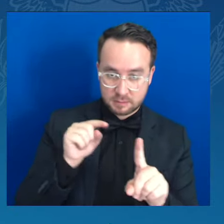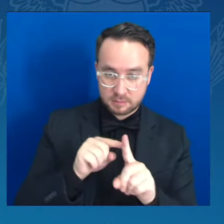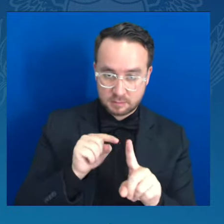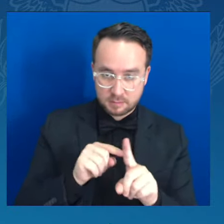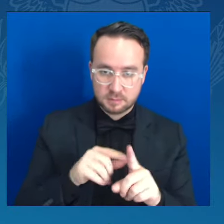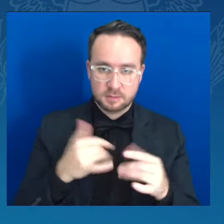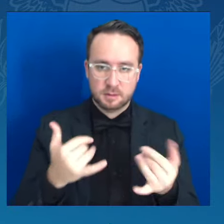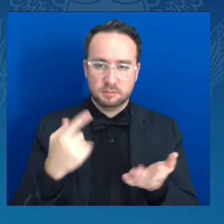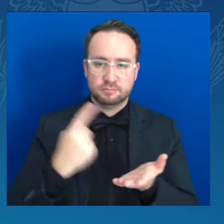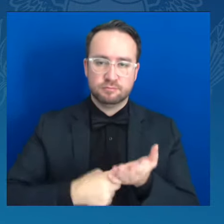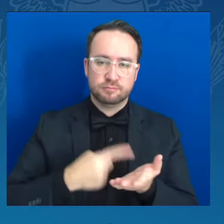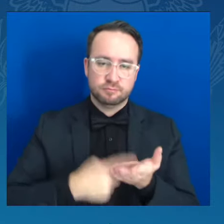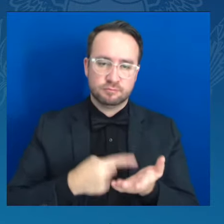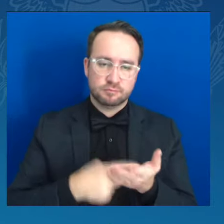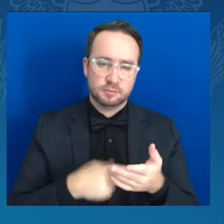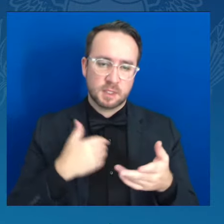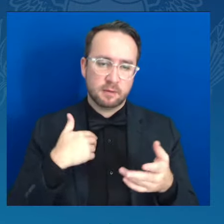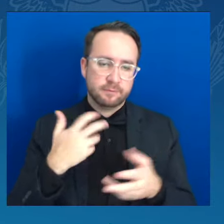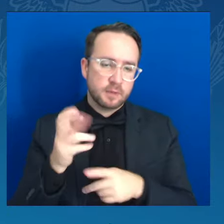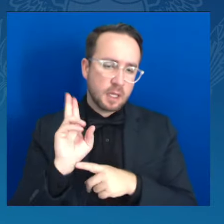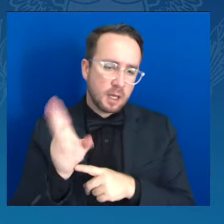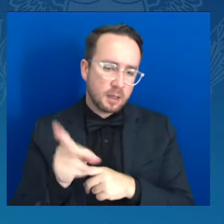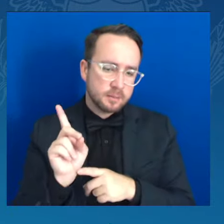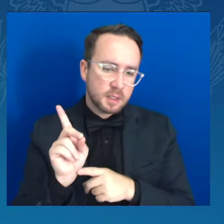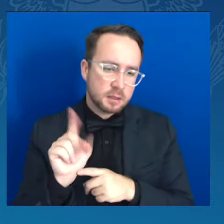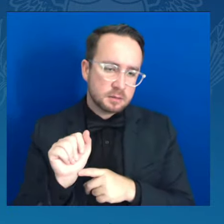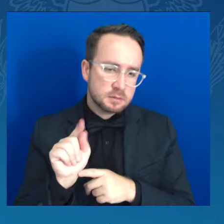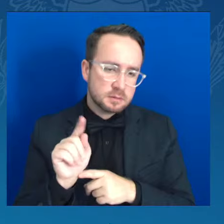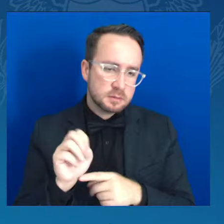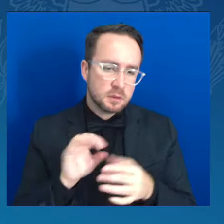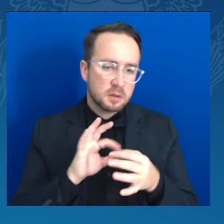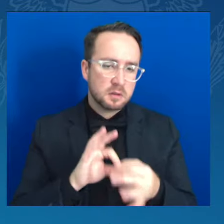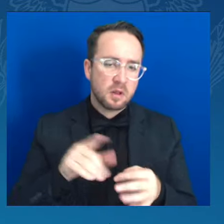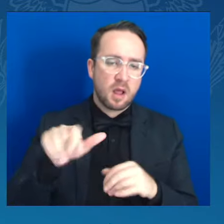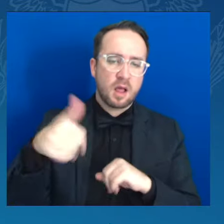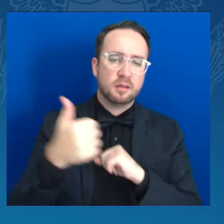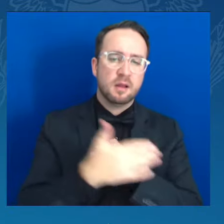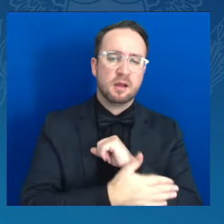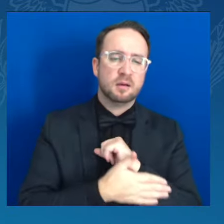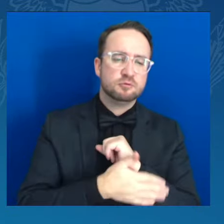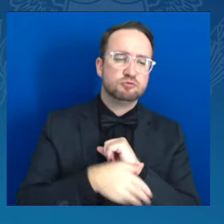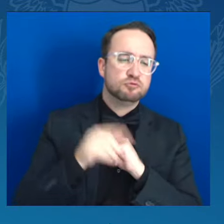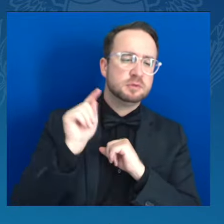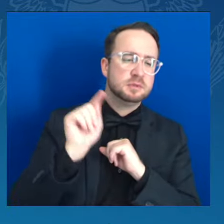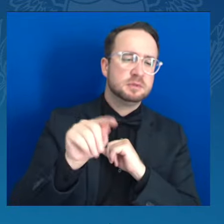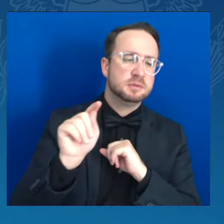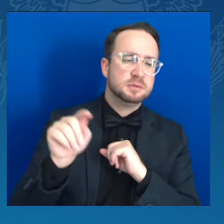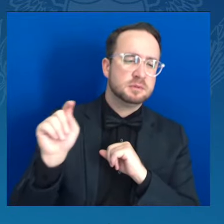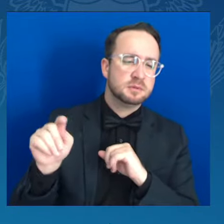to well-paying jobs in this country. Secretary Graves: Thanks so much, Phil. And I want to also thank the Vice President